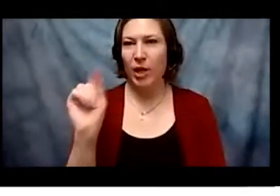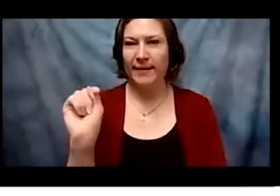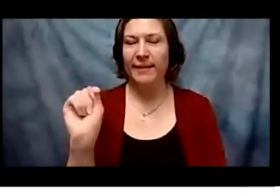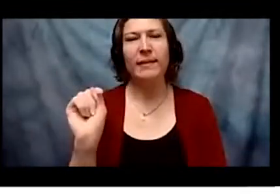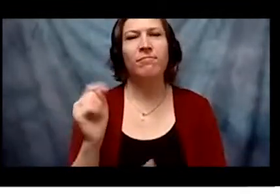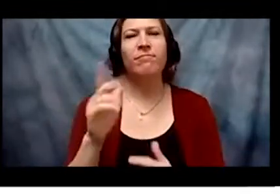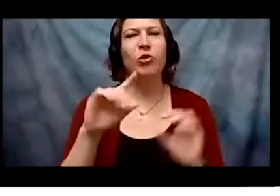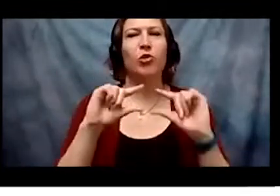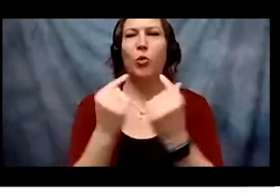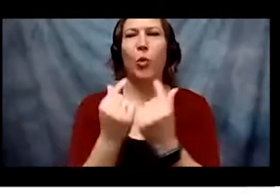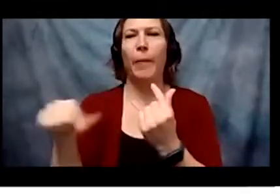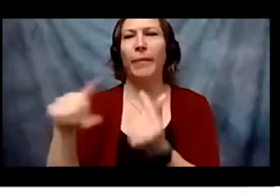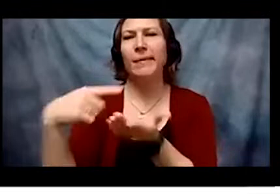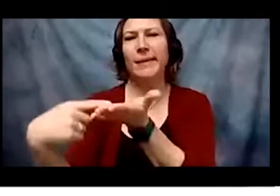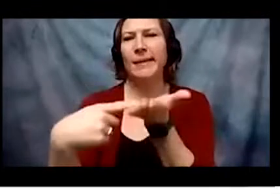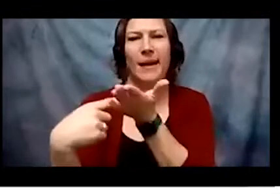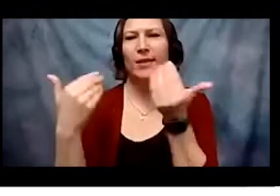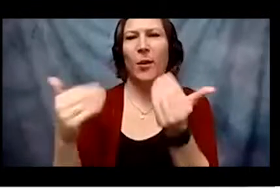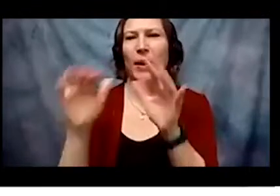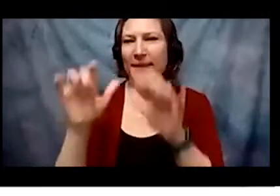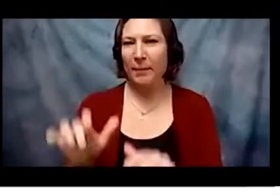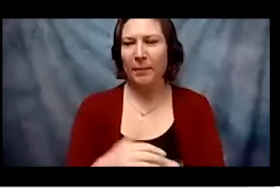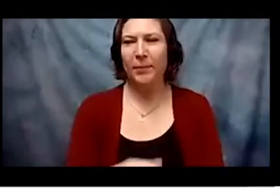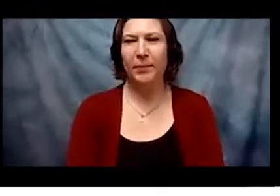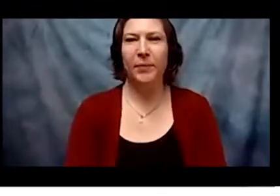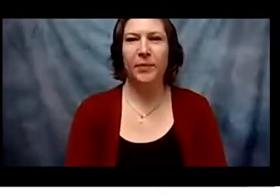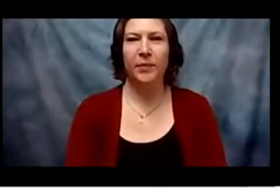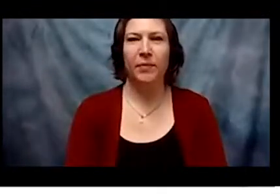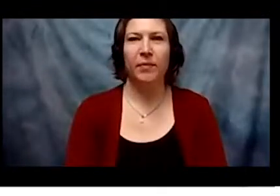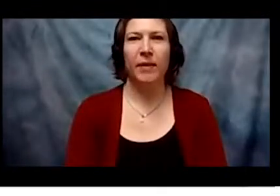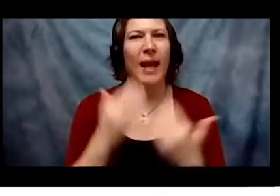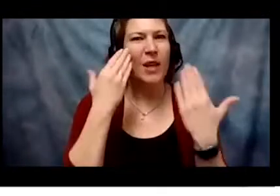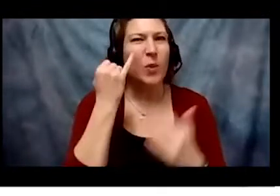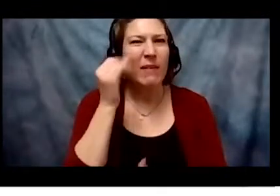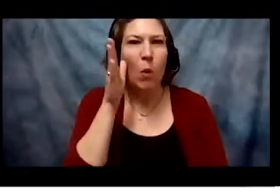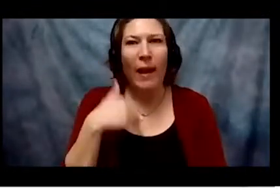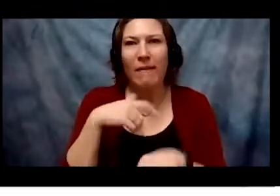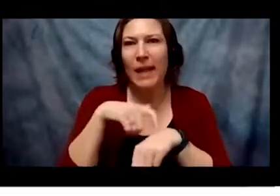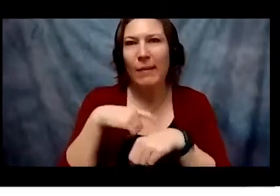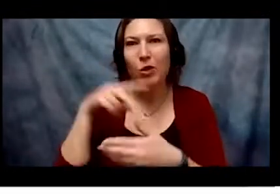groups discussed. And I don't know if we'll have time to read them out,